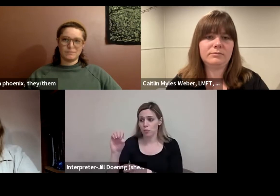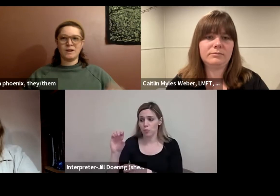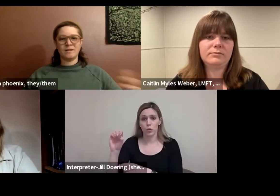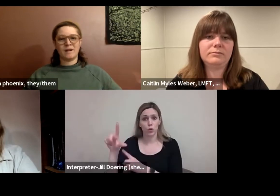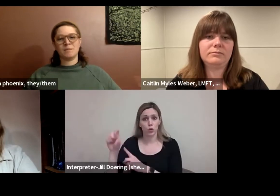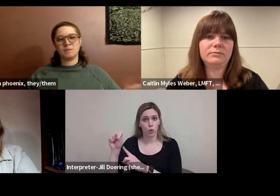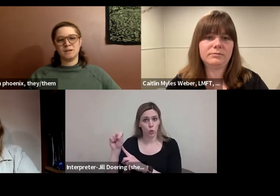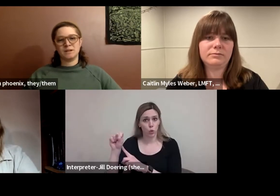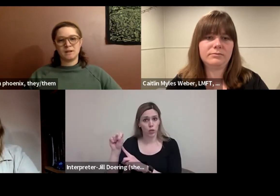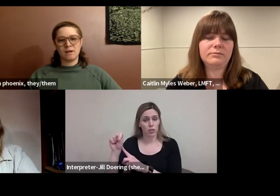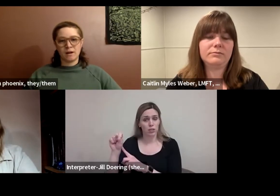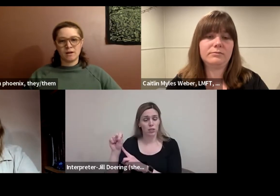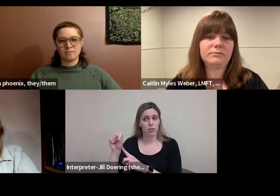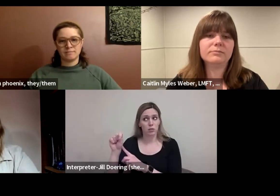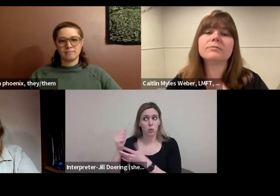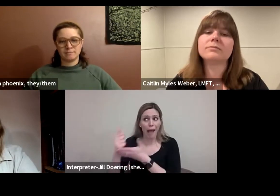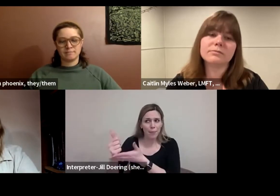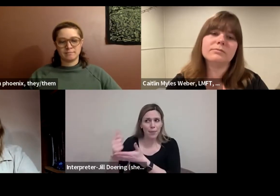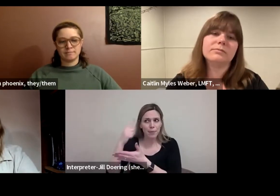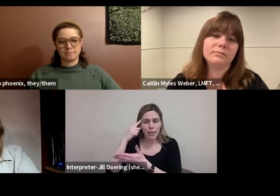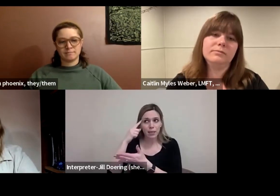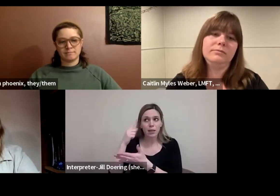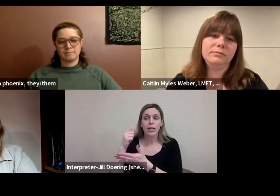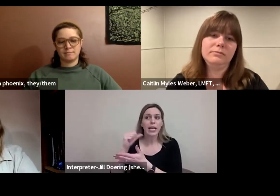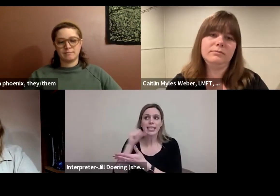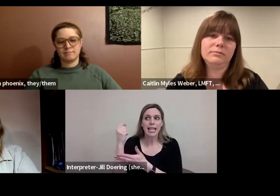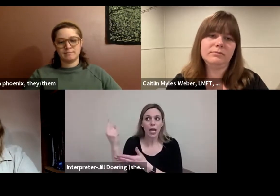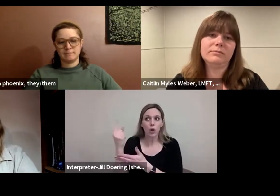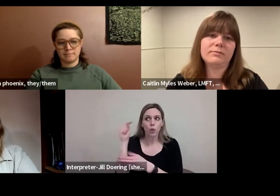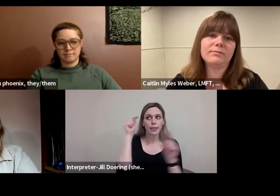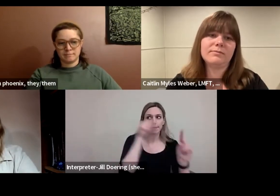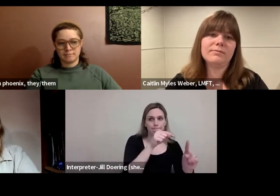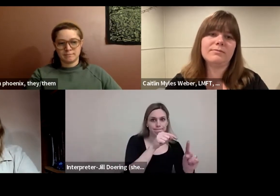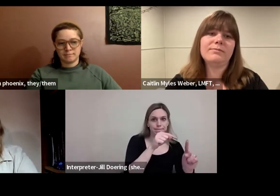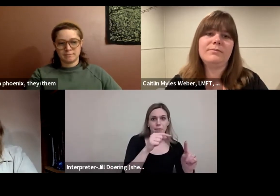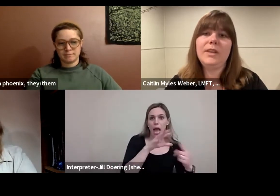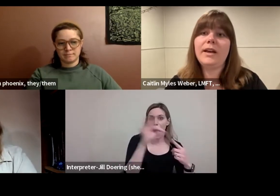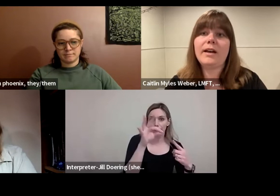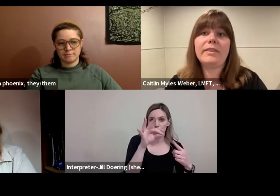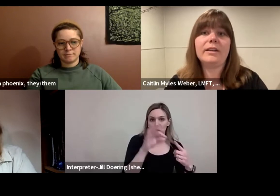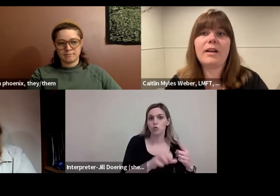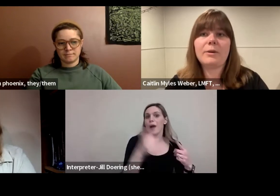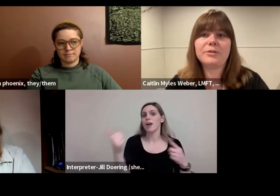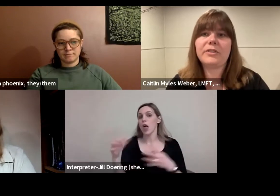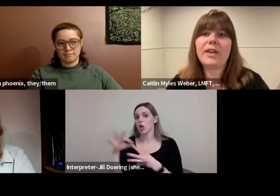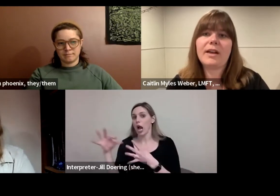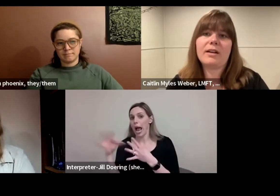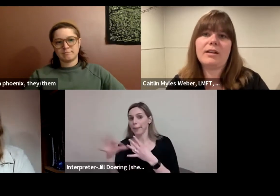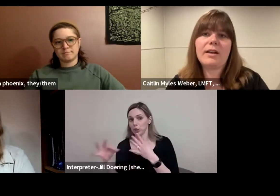what other options there are. Thank you. Yeah, I think I would just add,